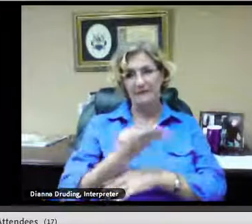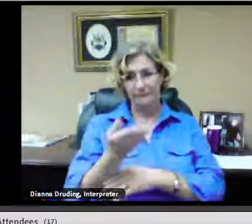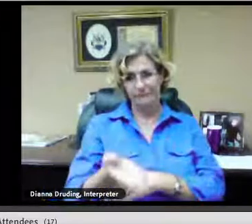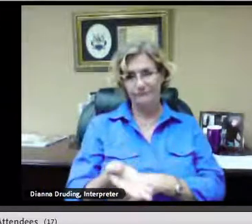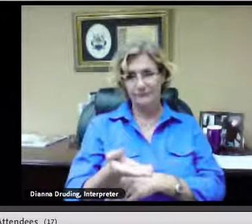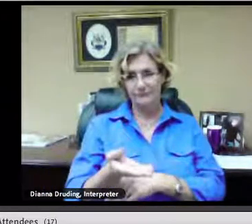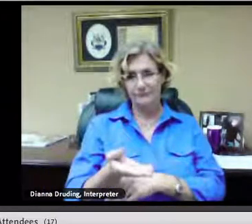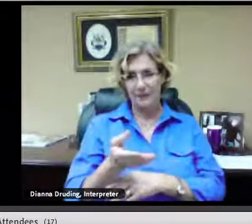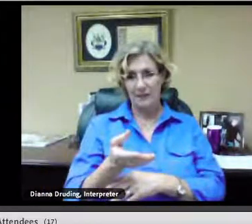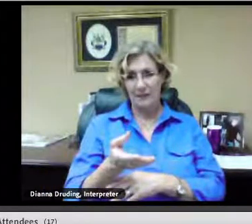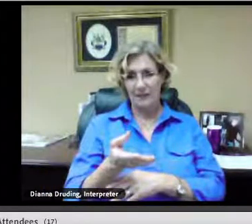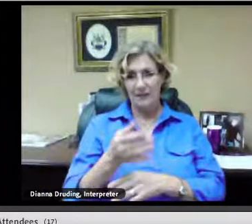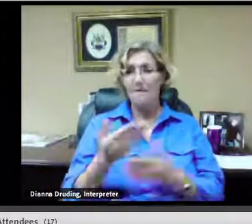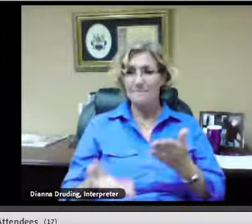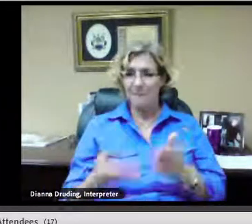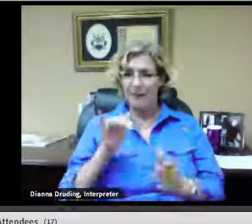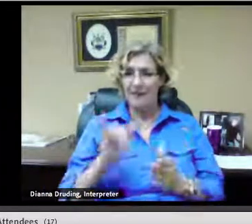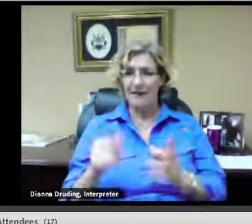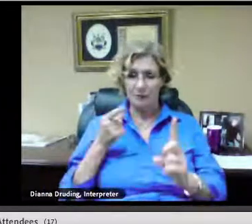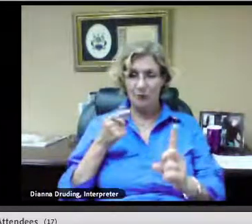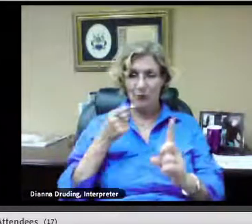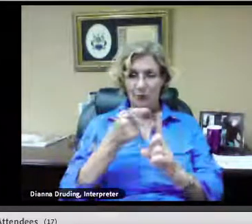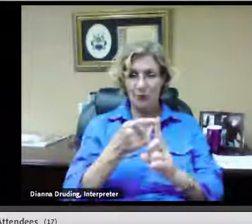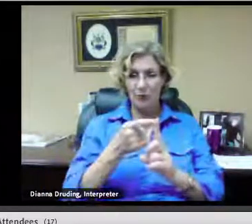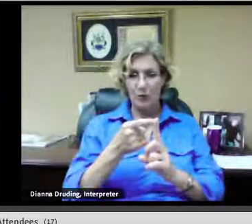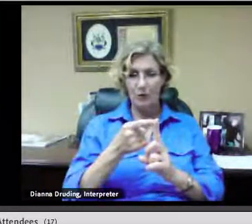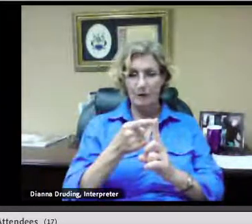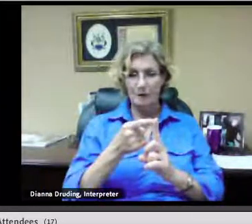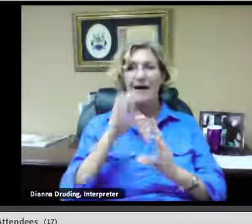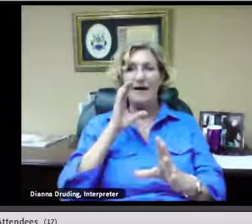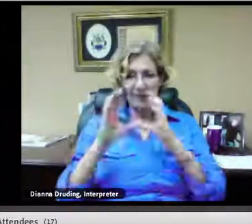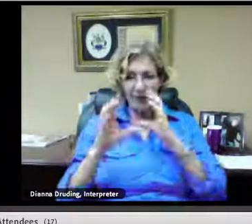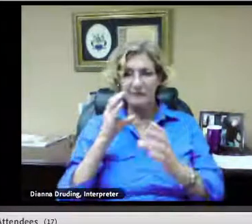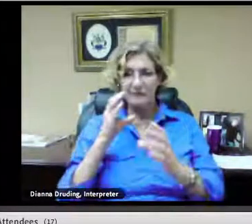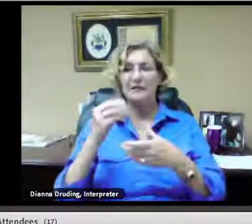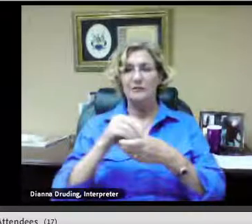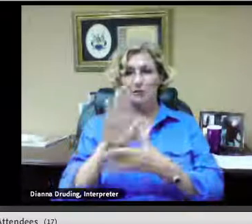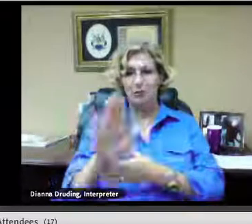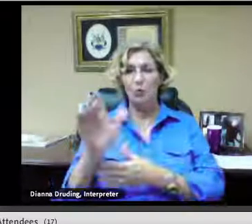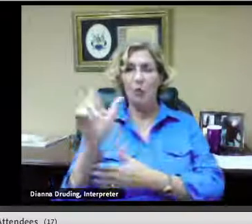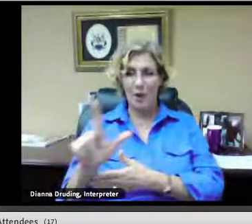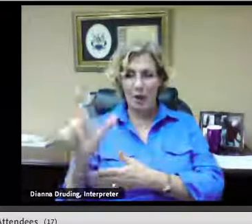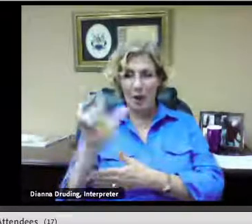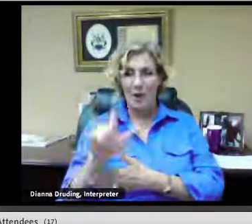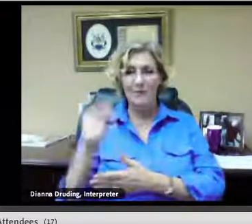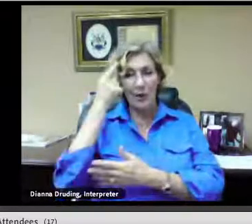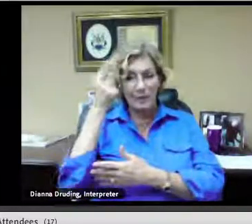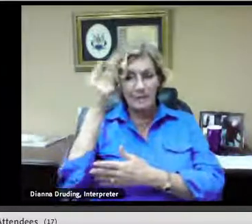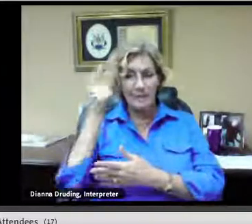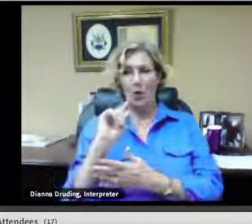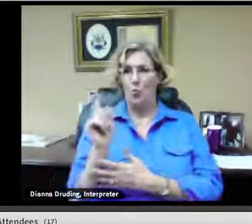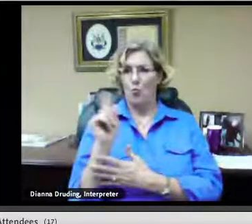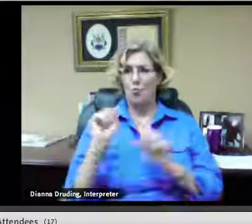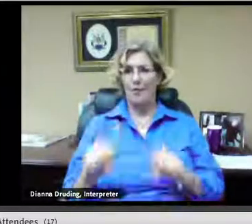you know, where could we go? Very specifically, too, and I want to give a nod to the handouts at this point, too.